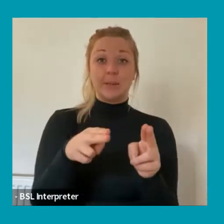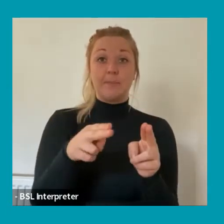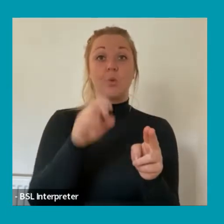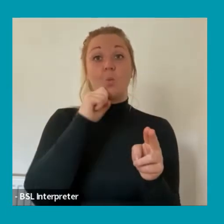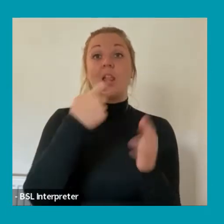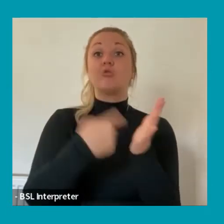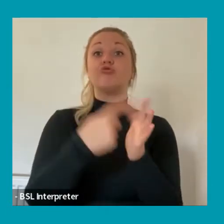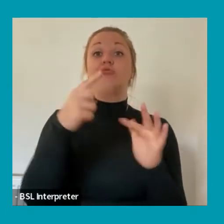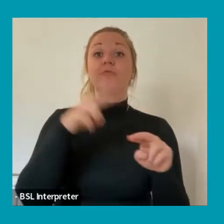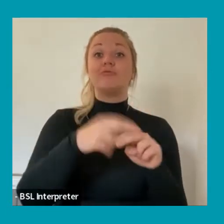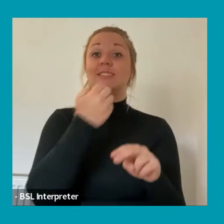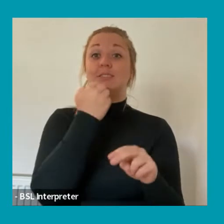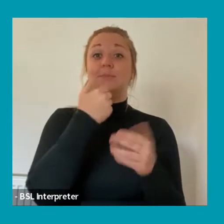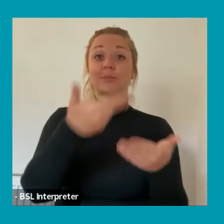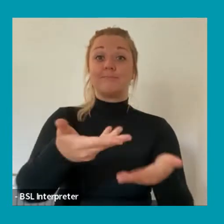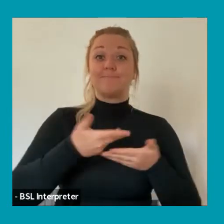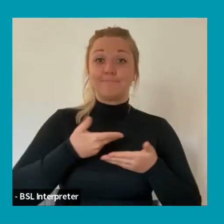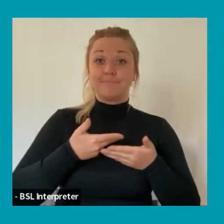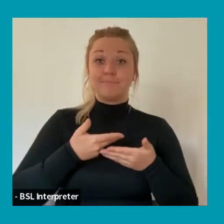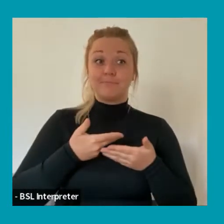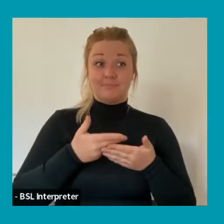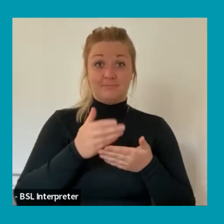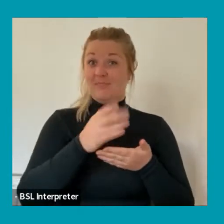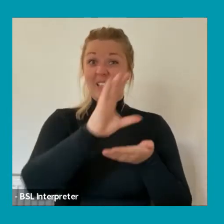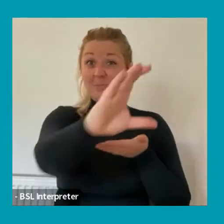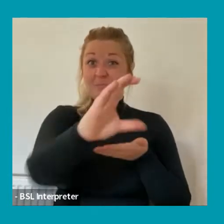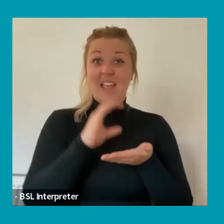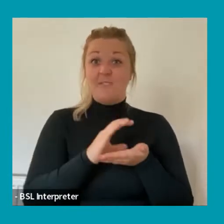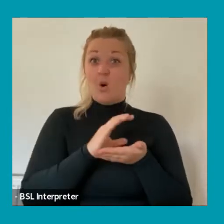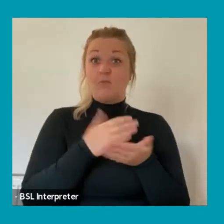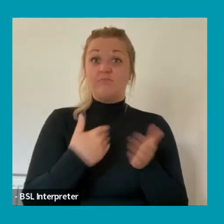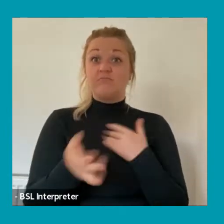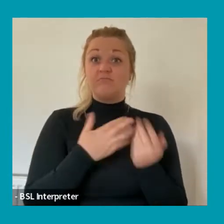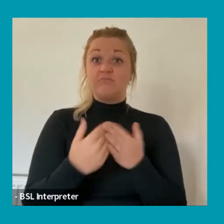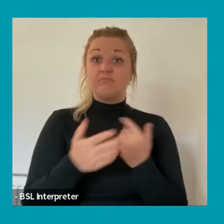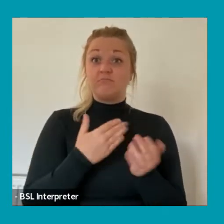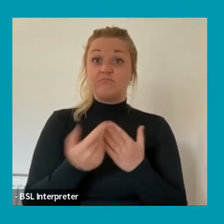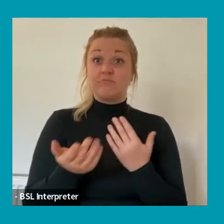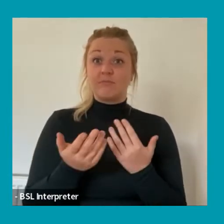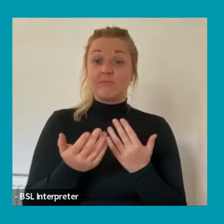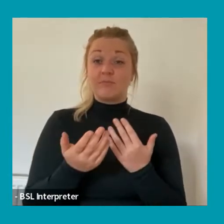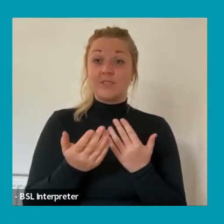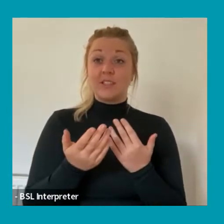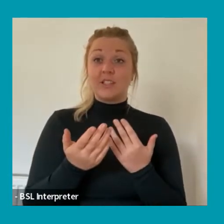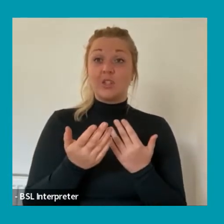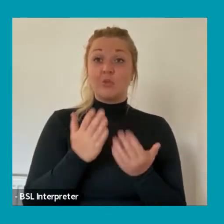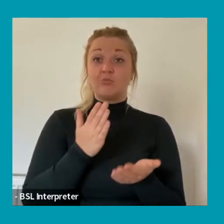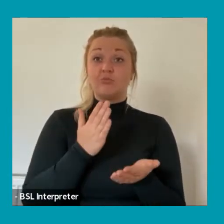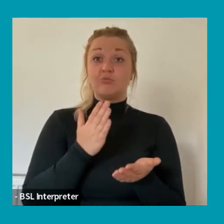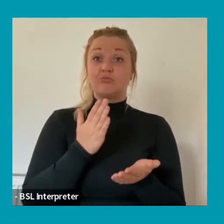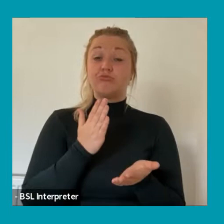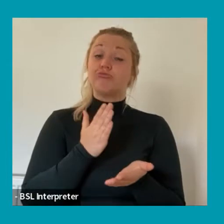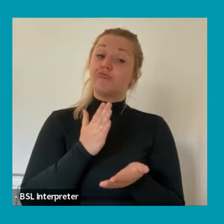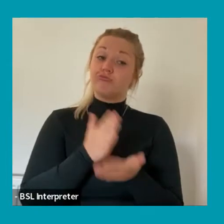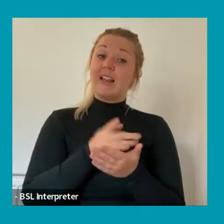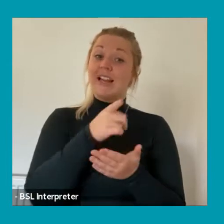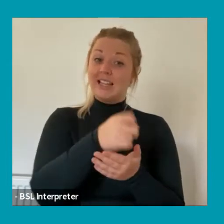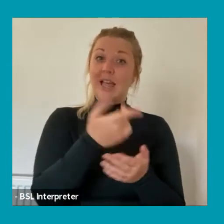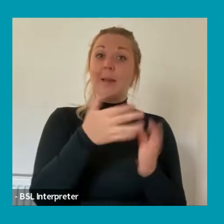It is paid for eessentially and a central Team that do all of the procurement side. They build good relationships with suppliers.